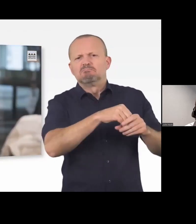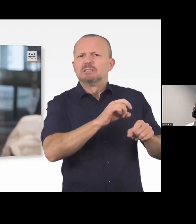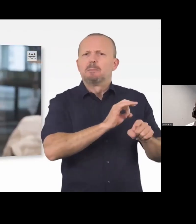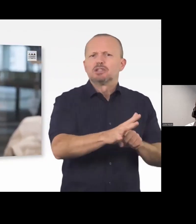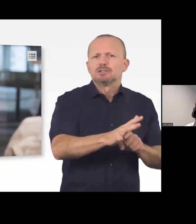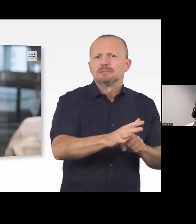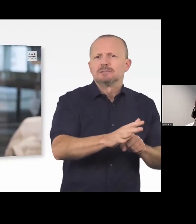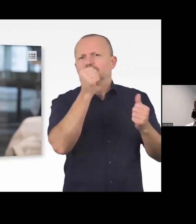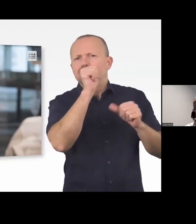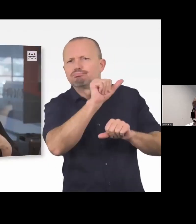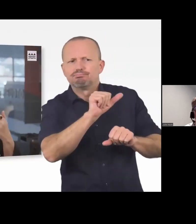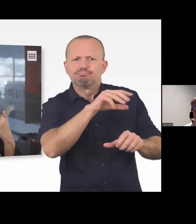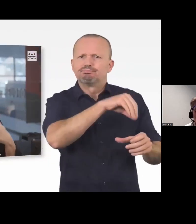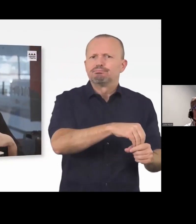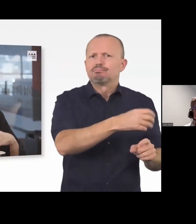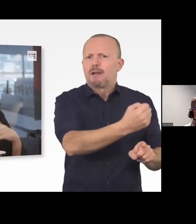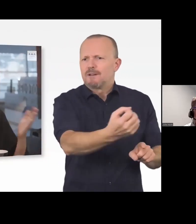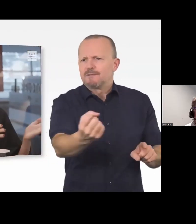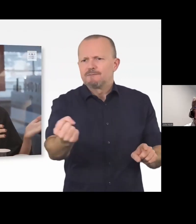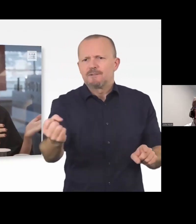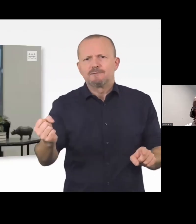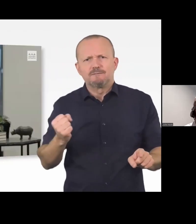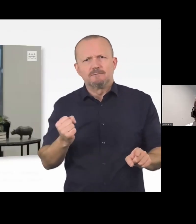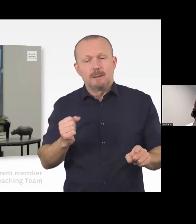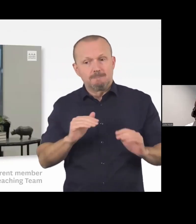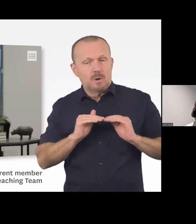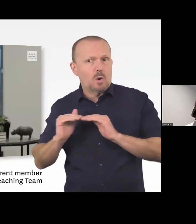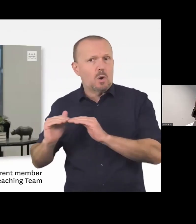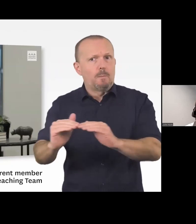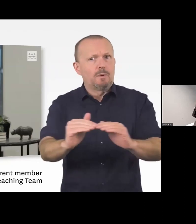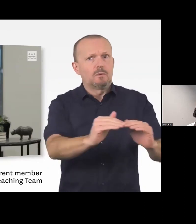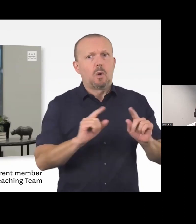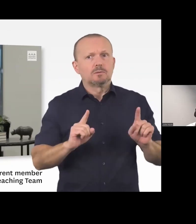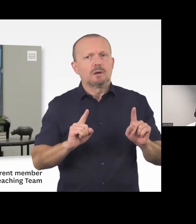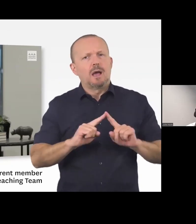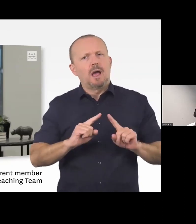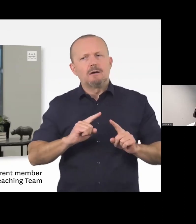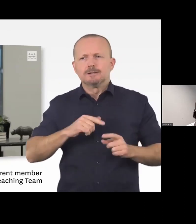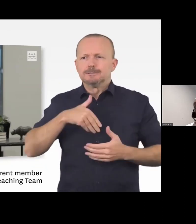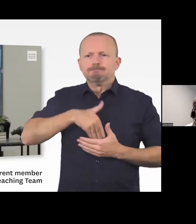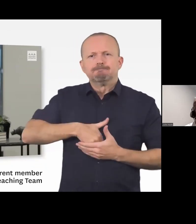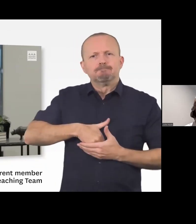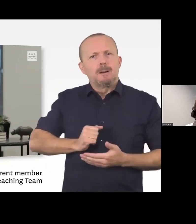who I guess are specialists in their fields. And we all have this real common passion